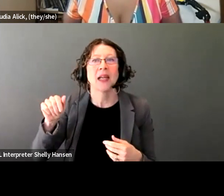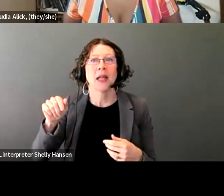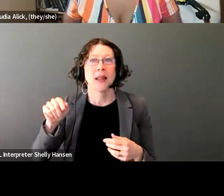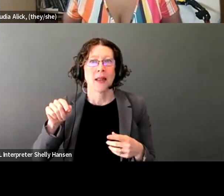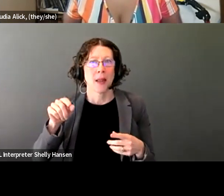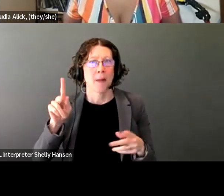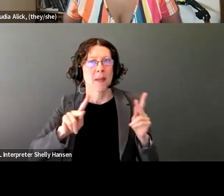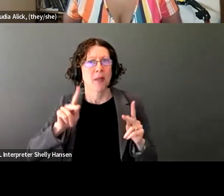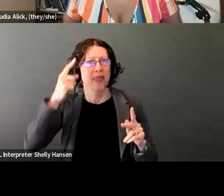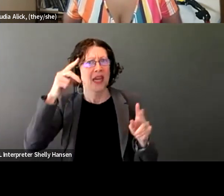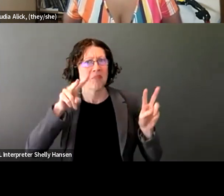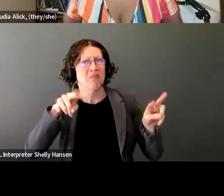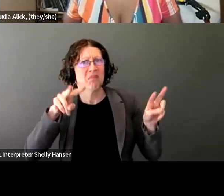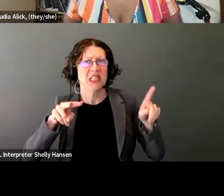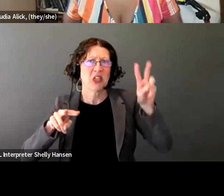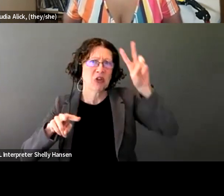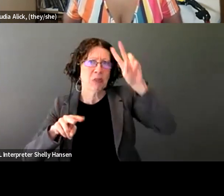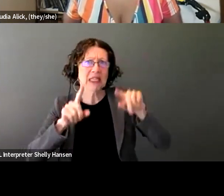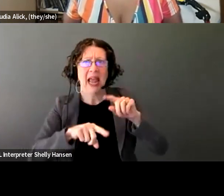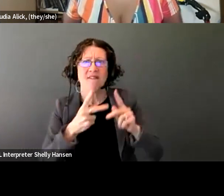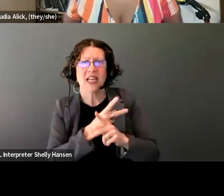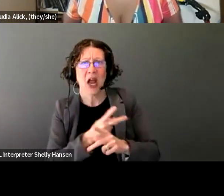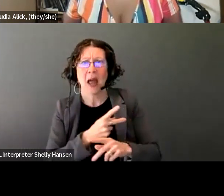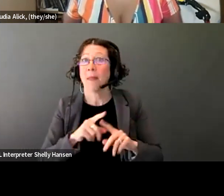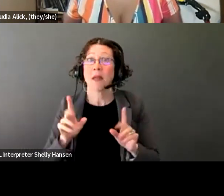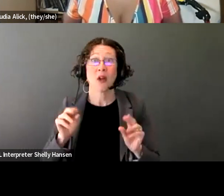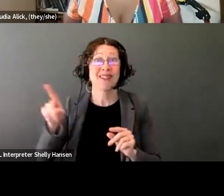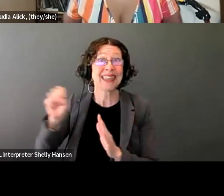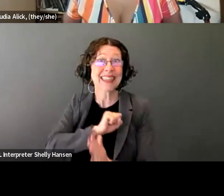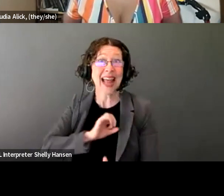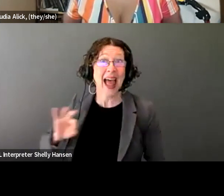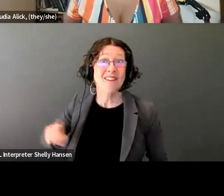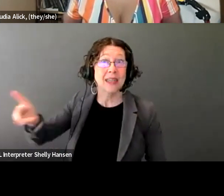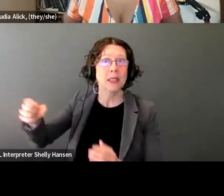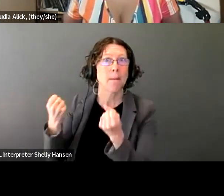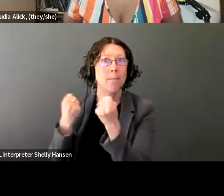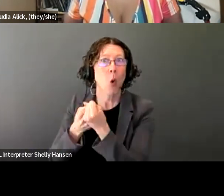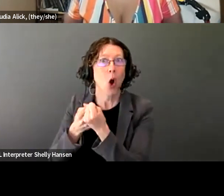But the staff has been extremely supportive and been giving me opportunities to educate